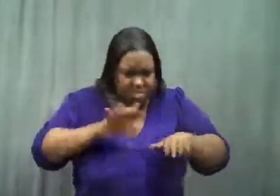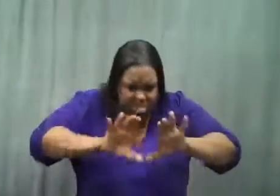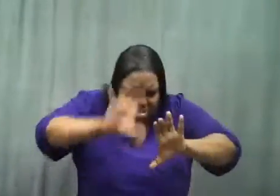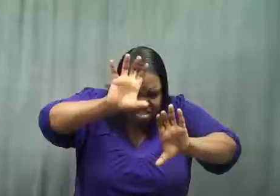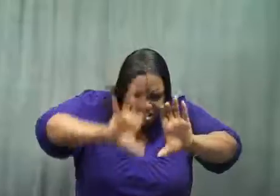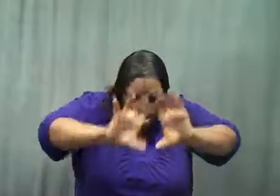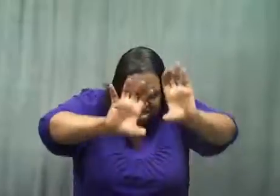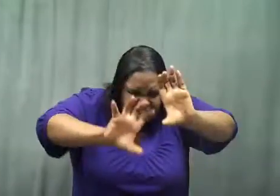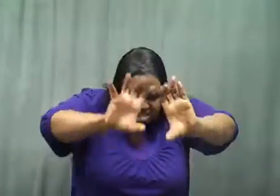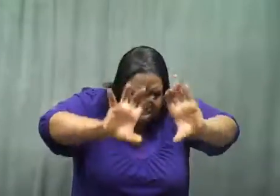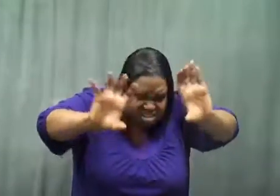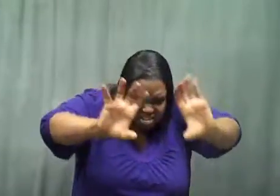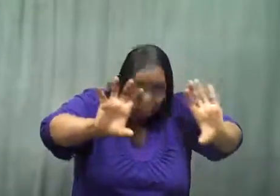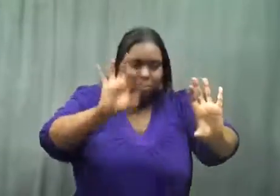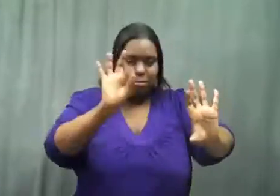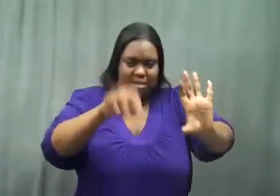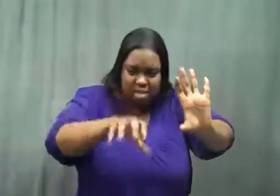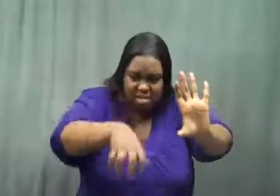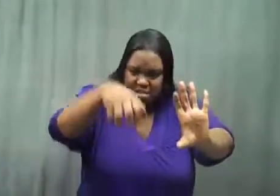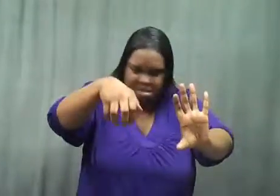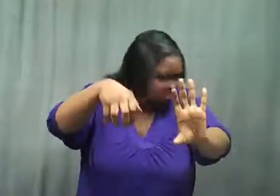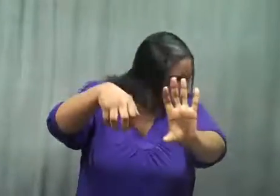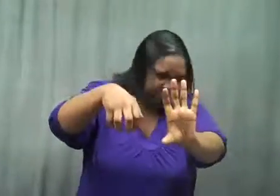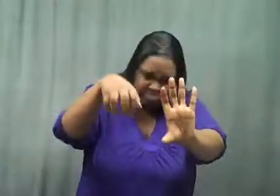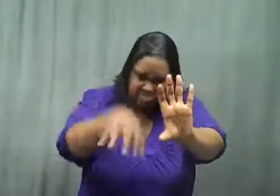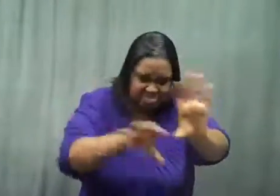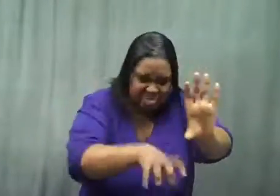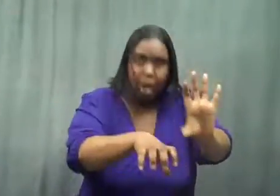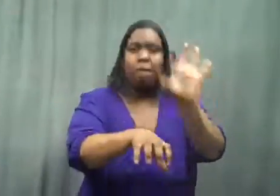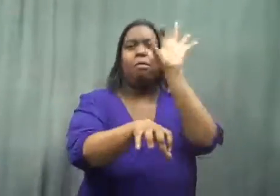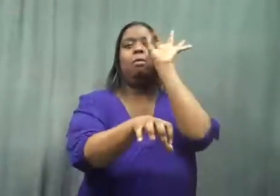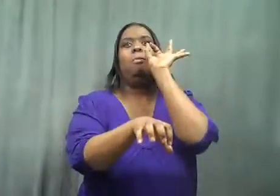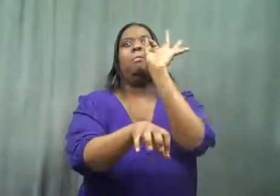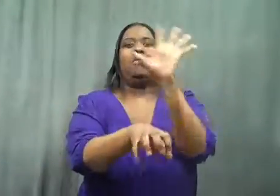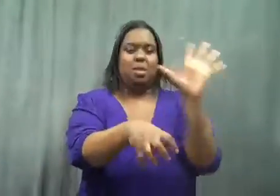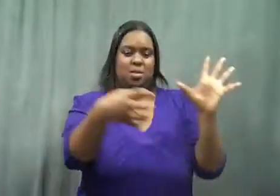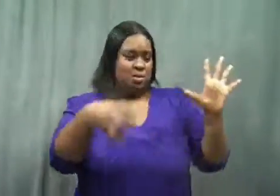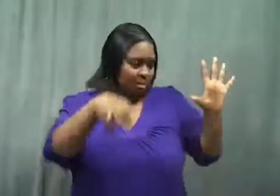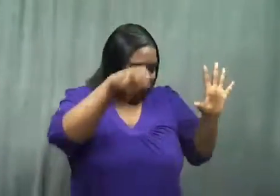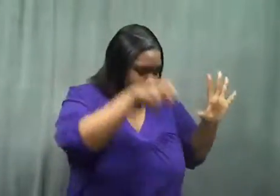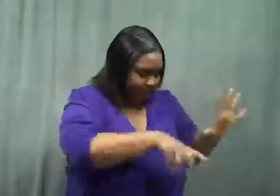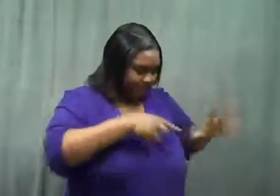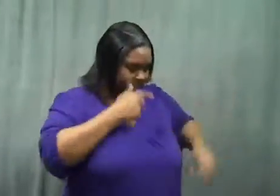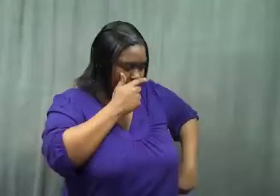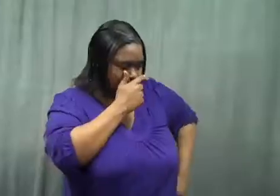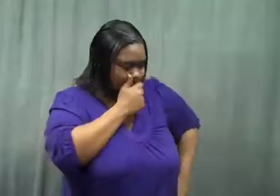I found the perfect pair.